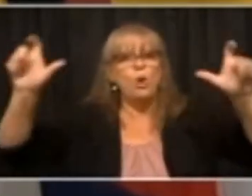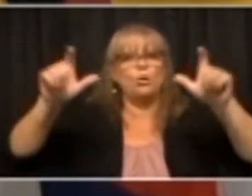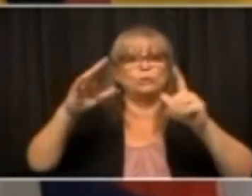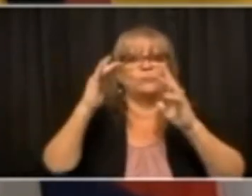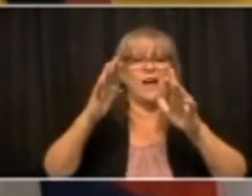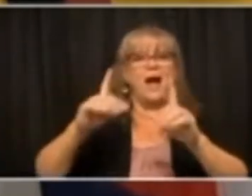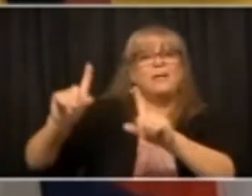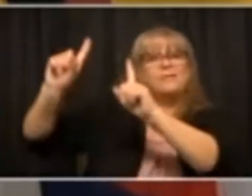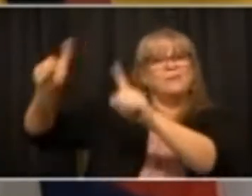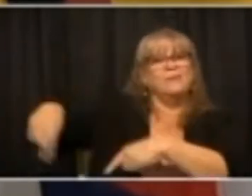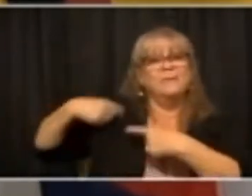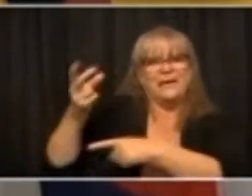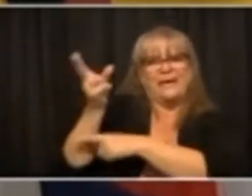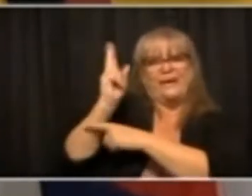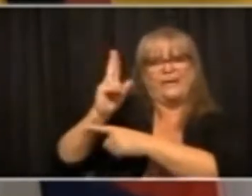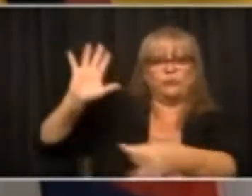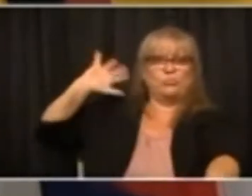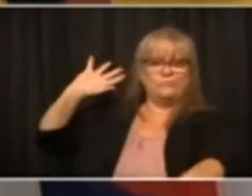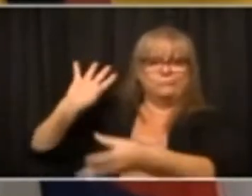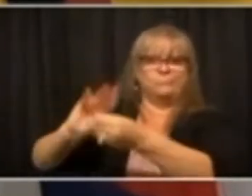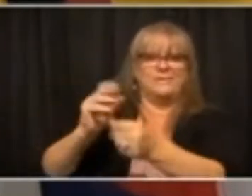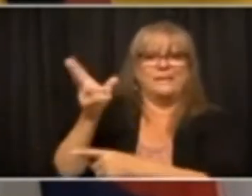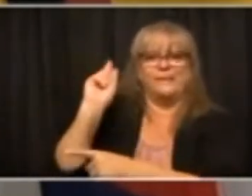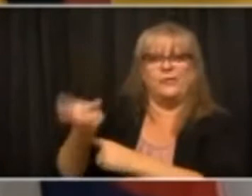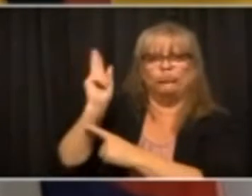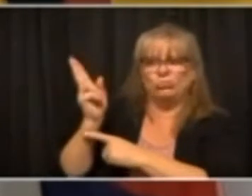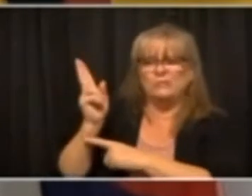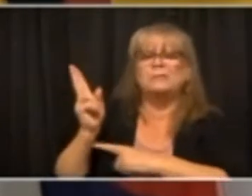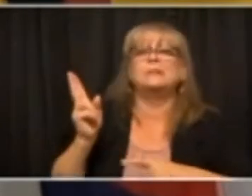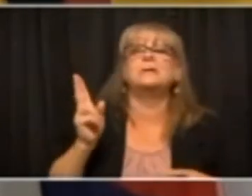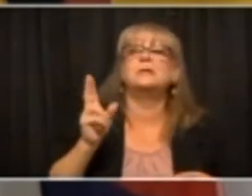there are some natural barriers and rocky areas in the southeast